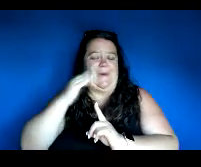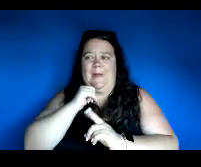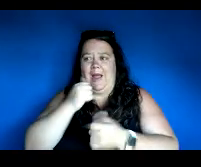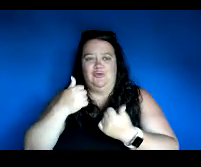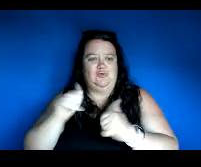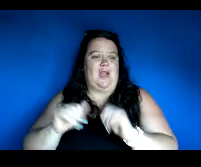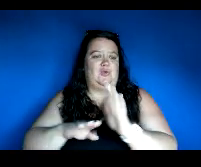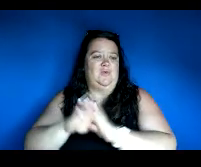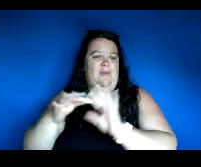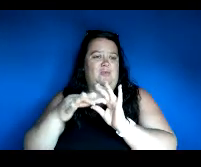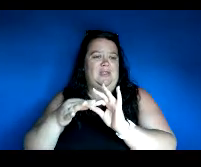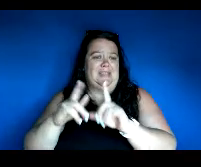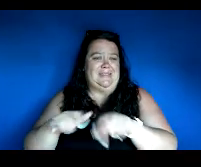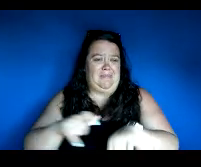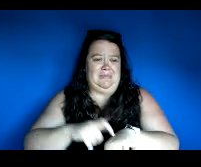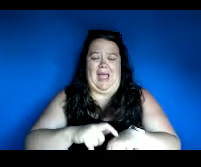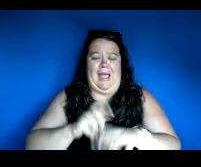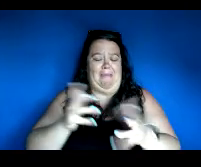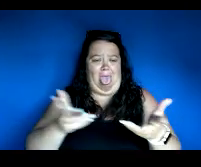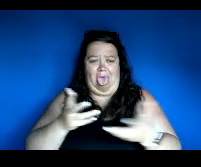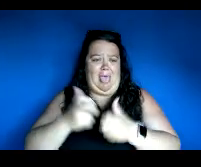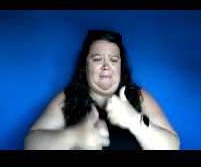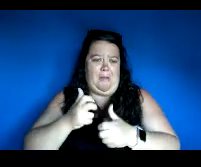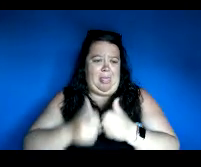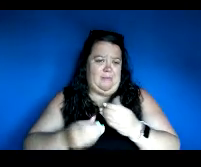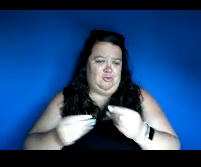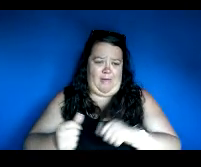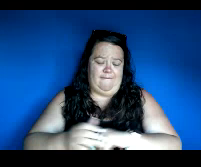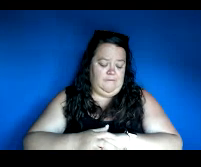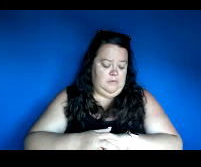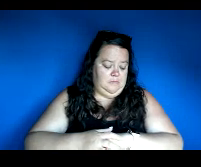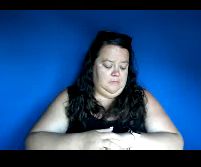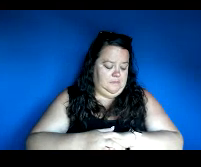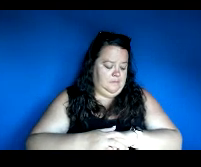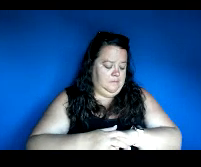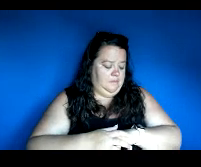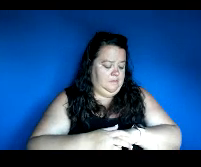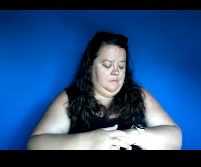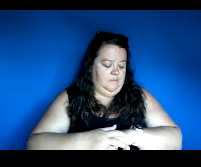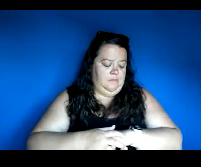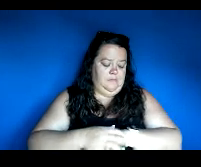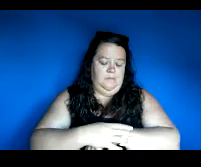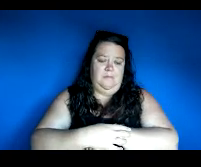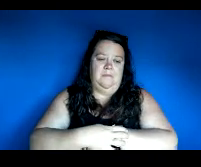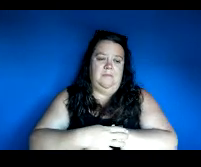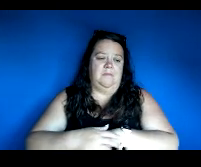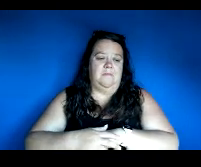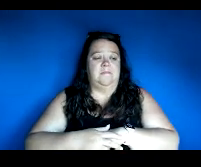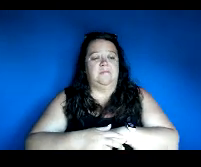while trying to manage a problem, I think it's really, really important. And that gets back to what Nate was saying about self-advocacy.